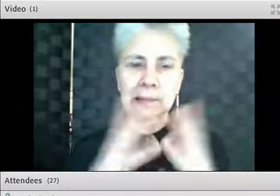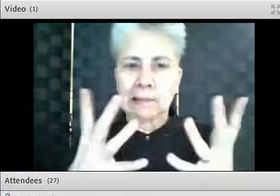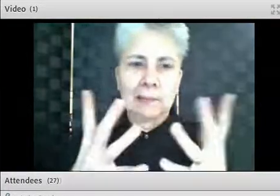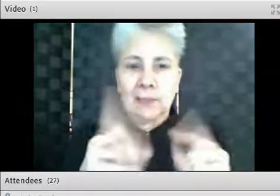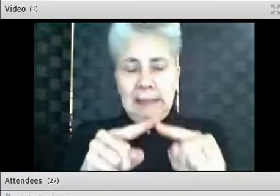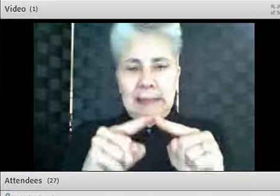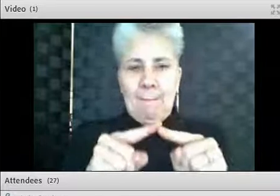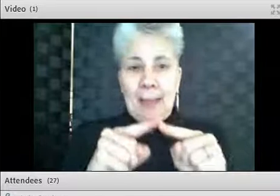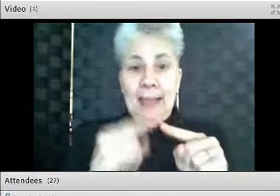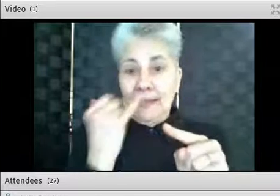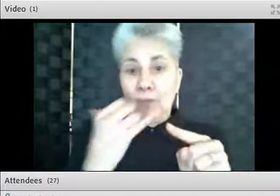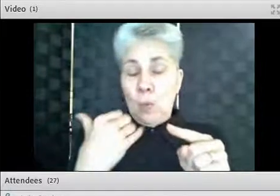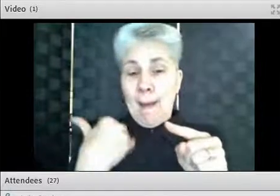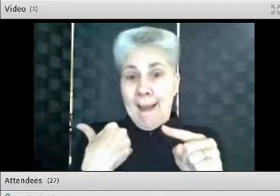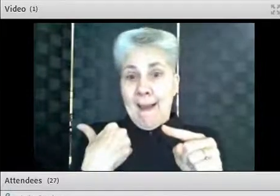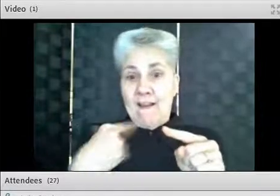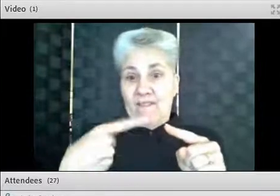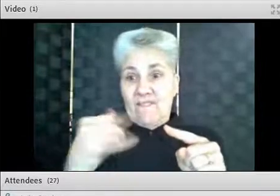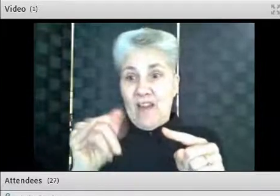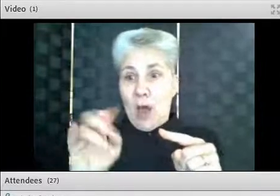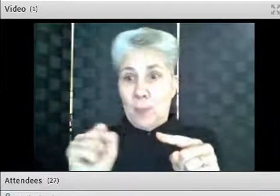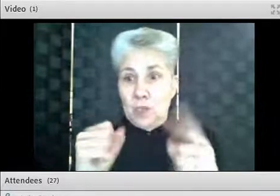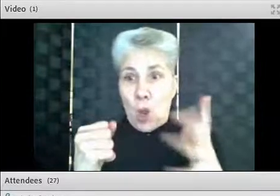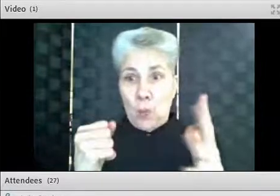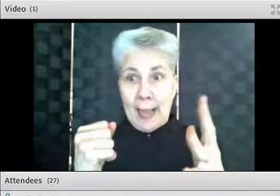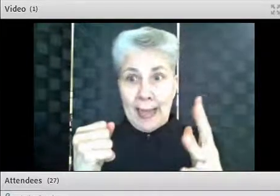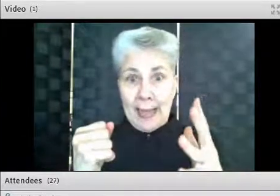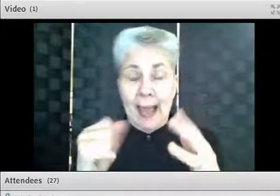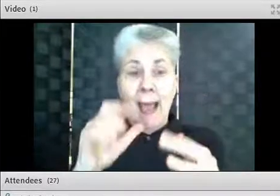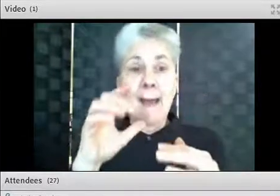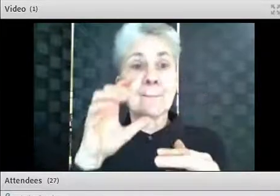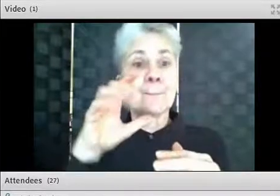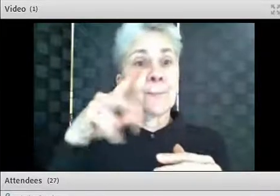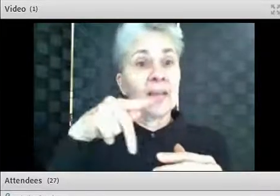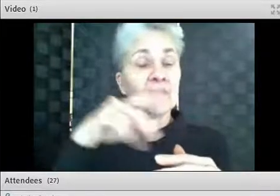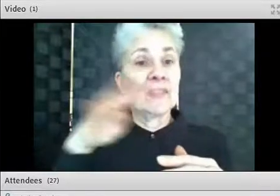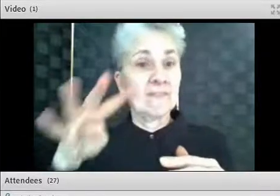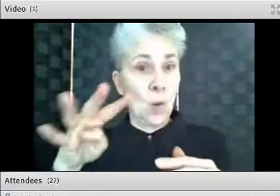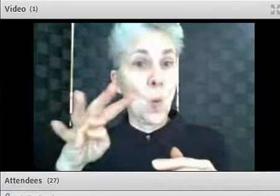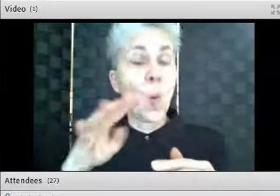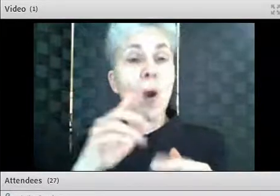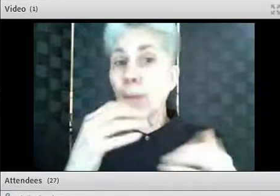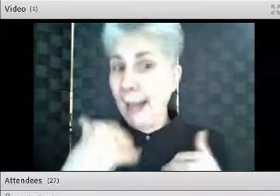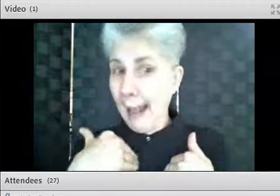If you already have a Phelps at P54, okay, so you already have let's just say, you know,